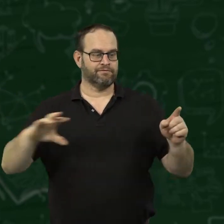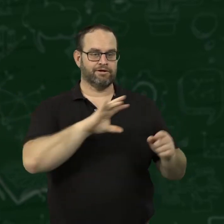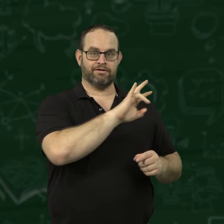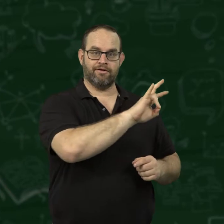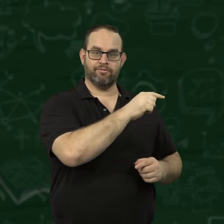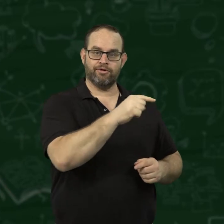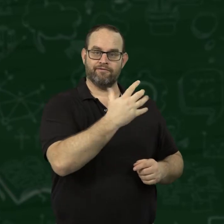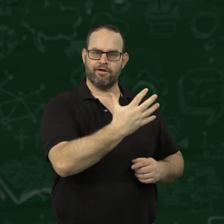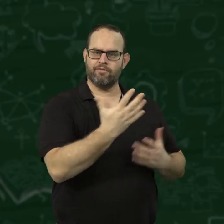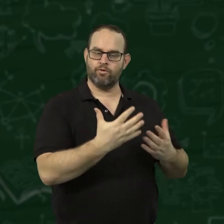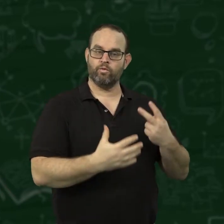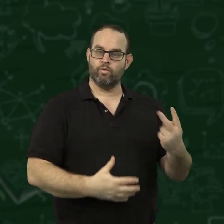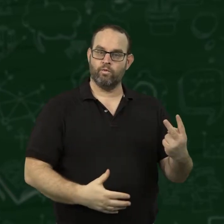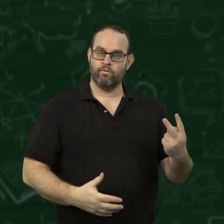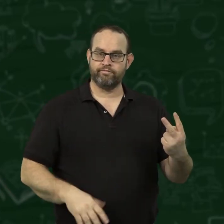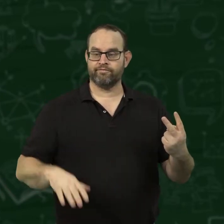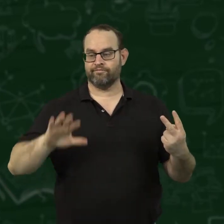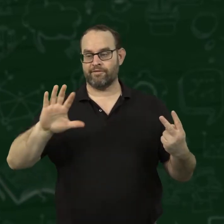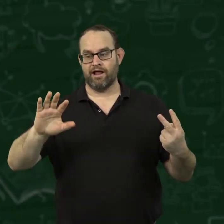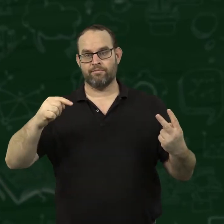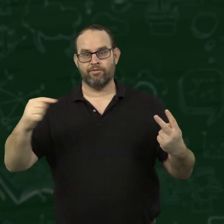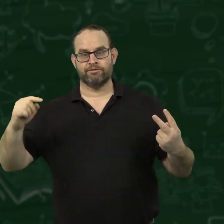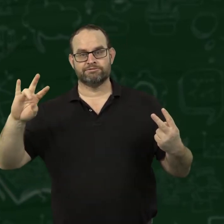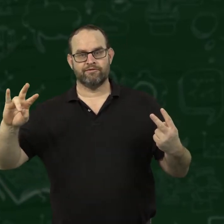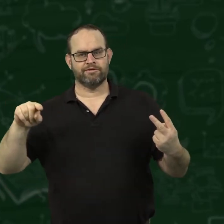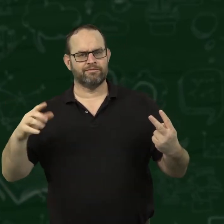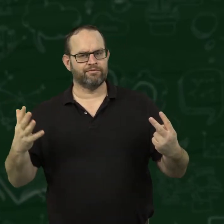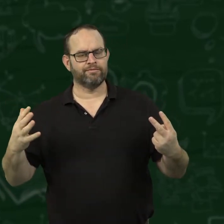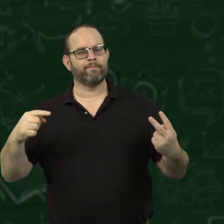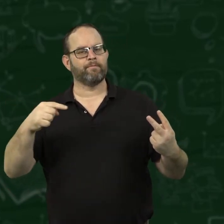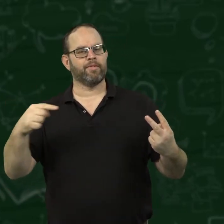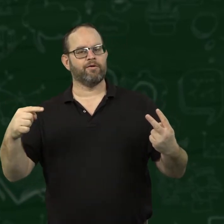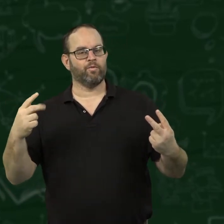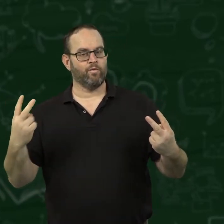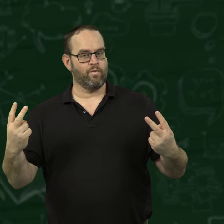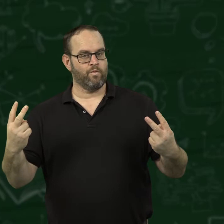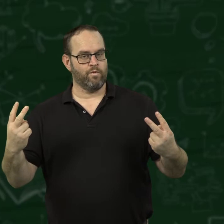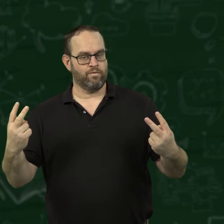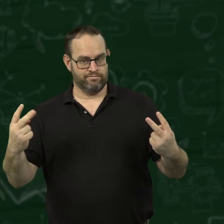7 - 5 = 2 and 5 - 7 = - 2.